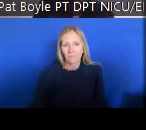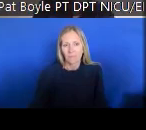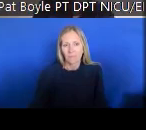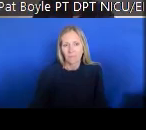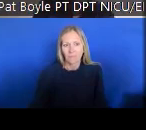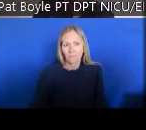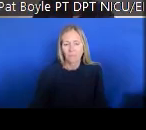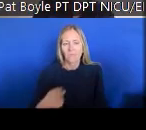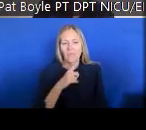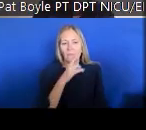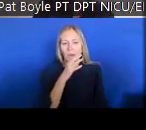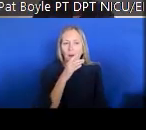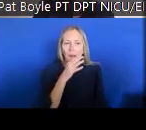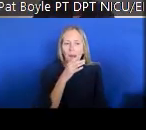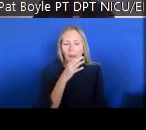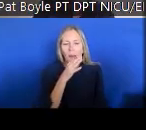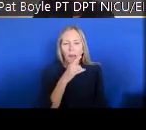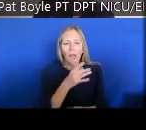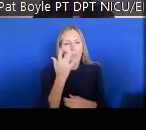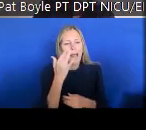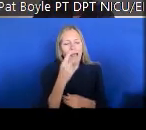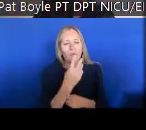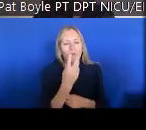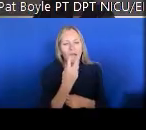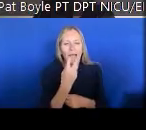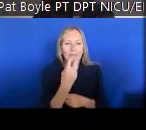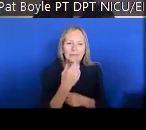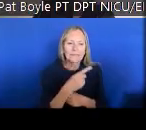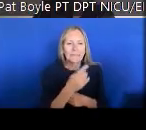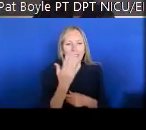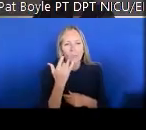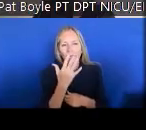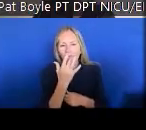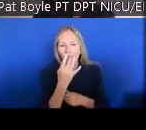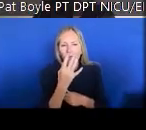do. what you fussing about? What you fussing about? That was so